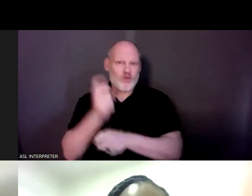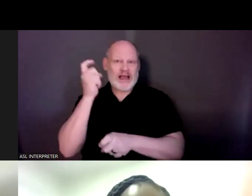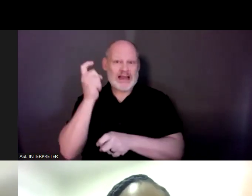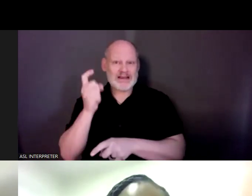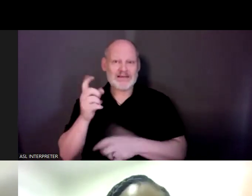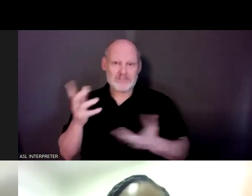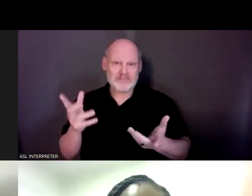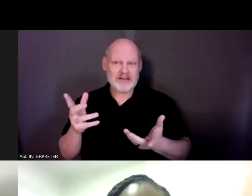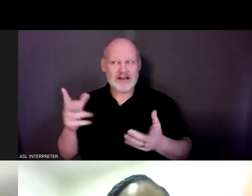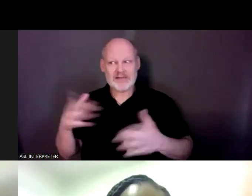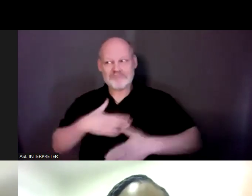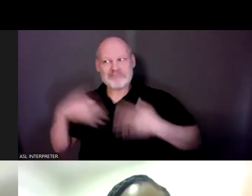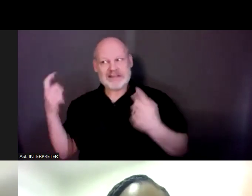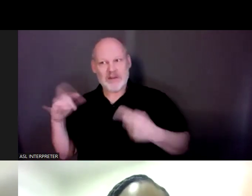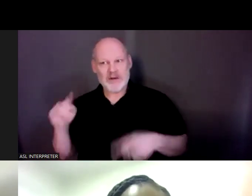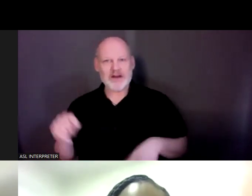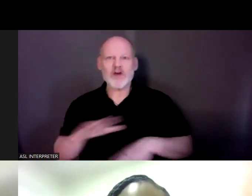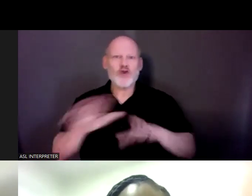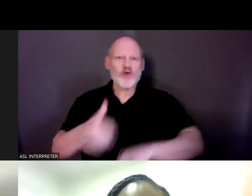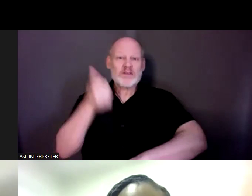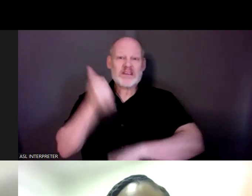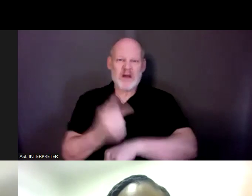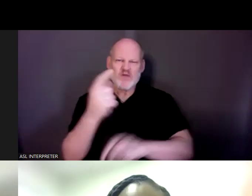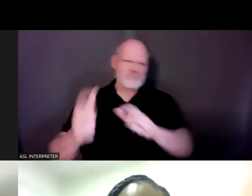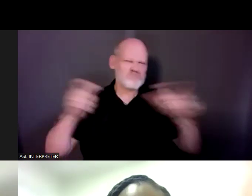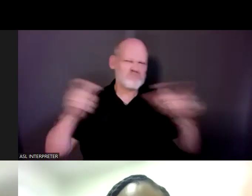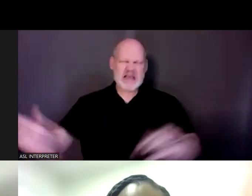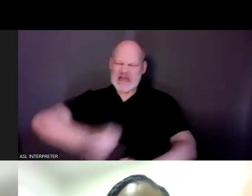the end of the week. In two weeks you know and celebrate that; celebrate the staff,